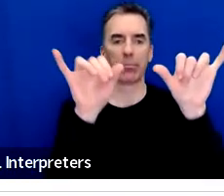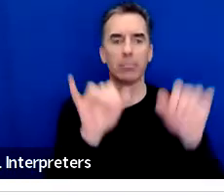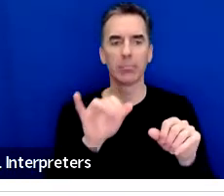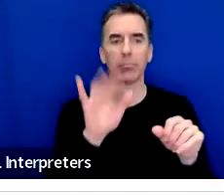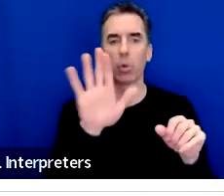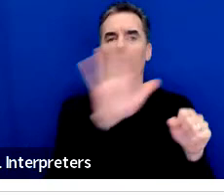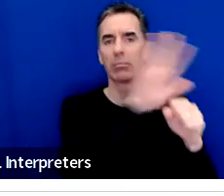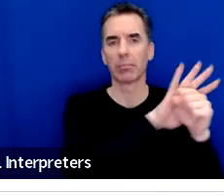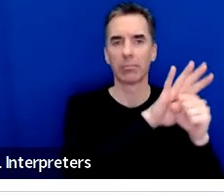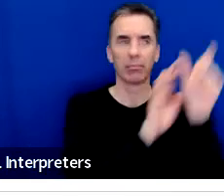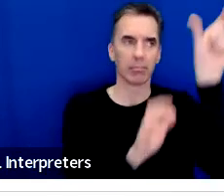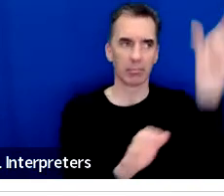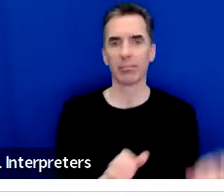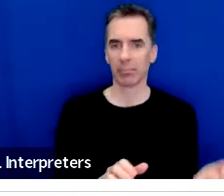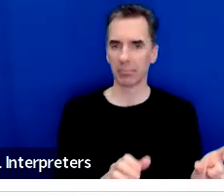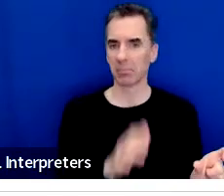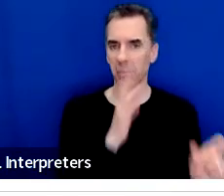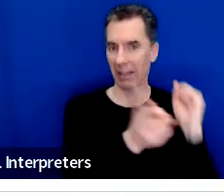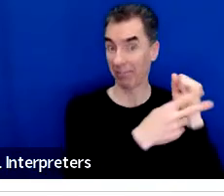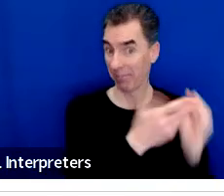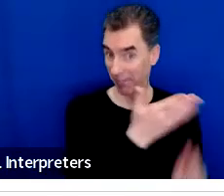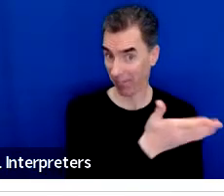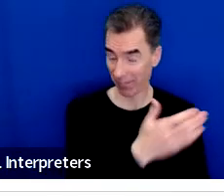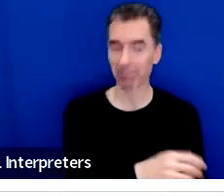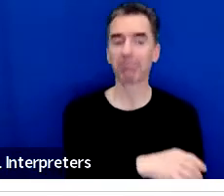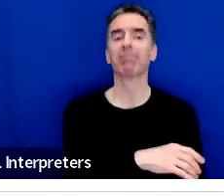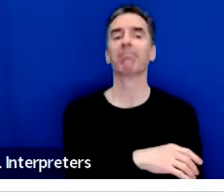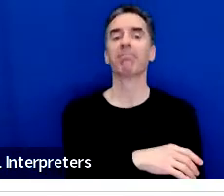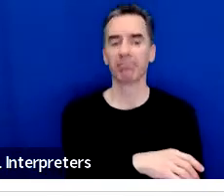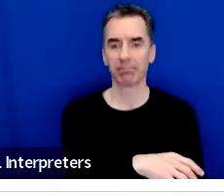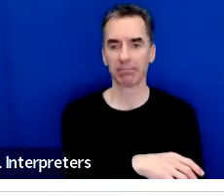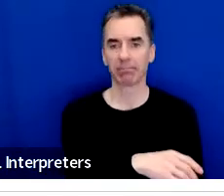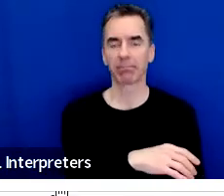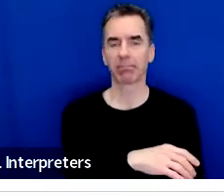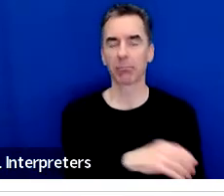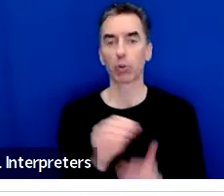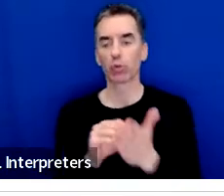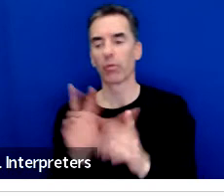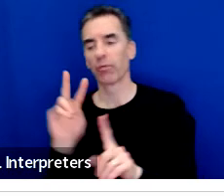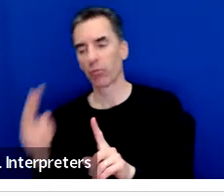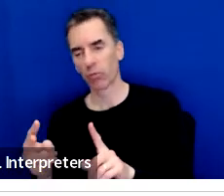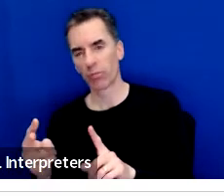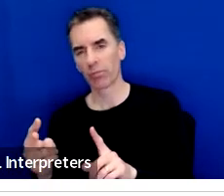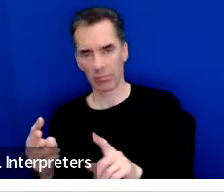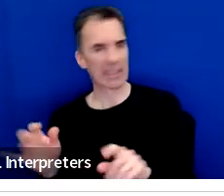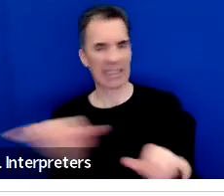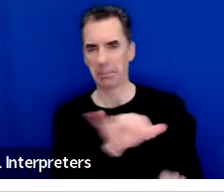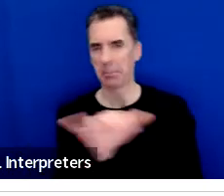in your list. And then when you go, I'll show you the student view, but it'll, it'll be there where you, where you put it.